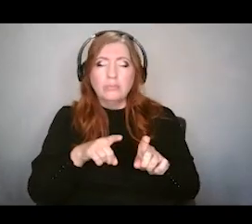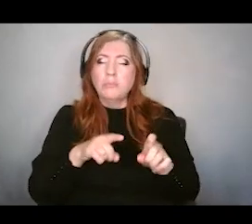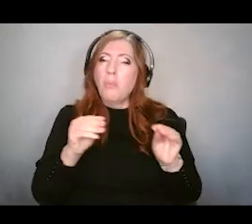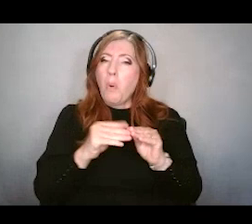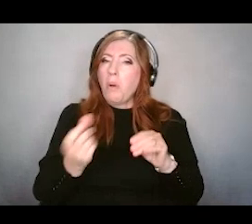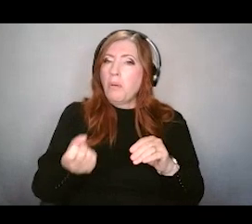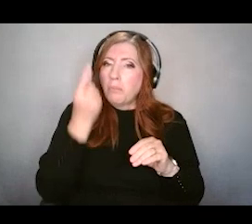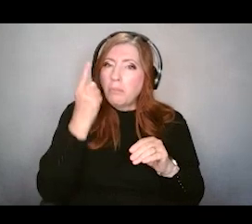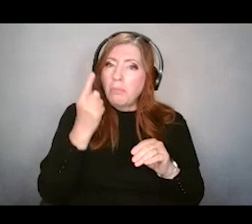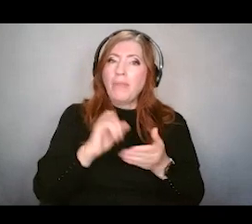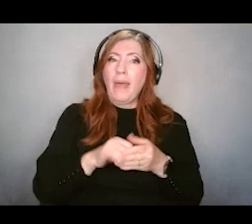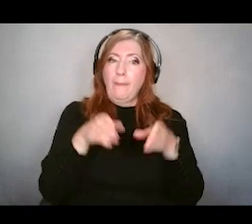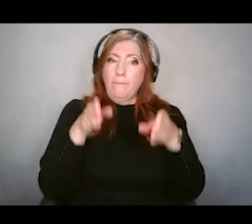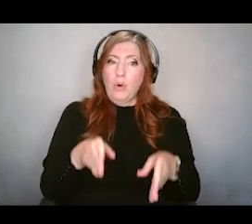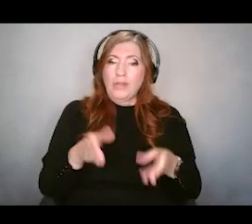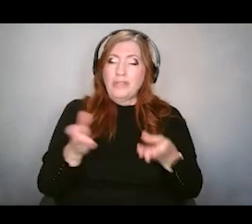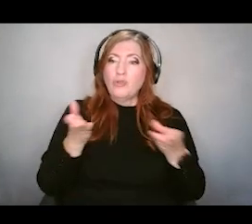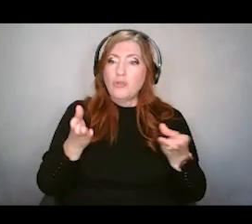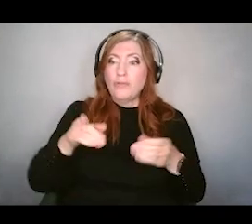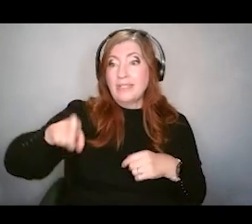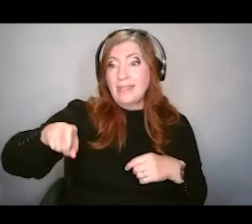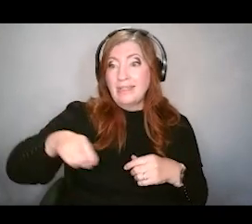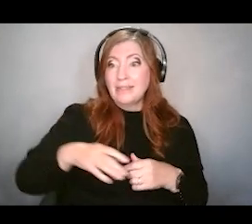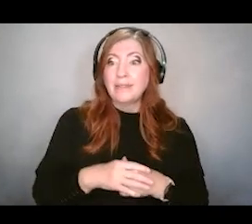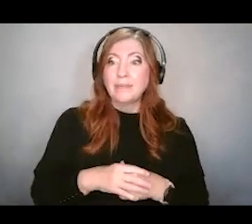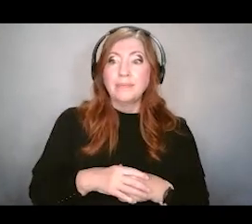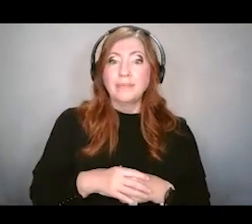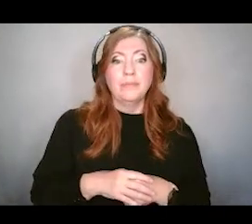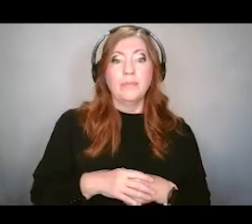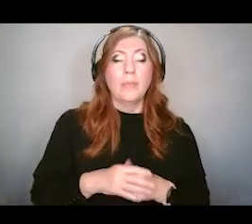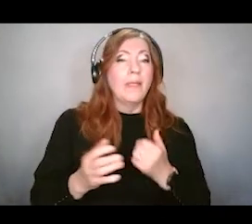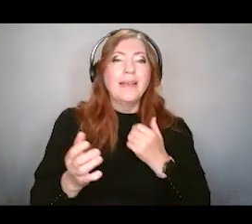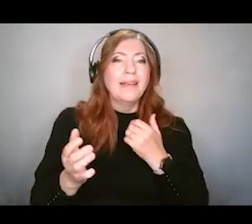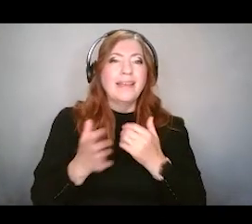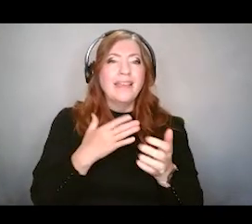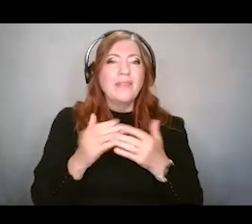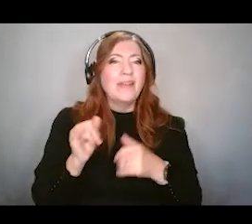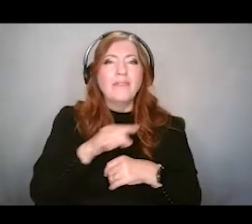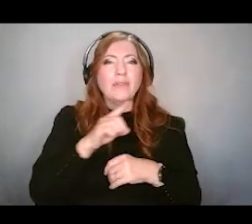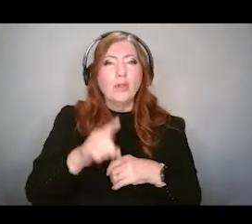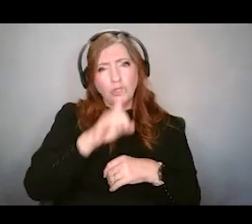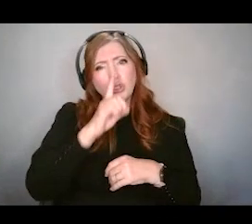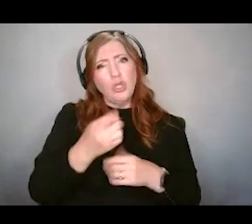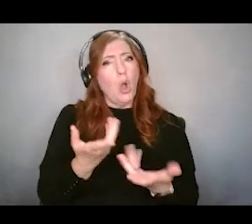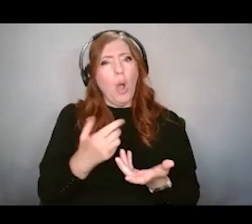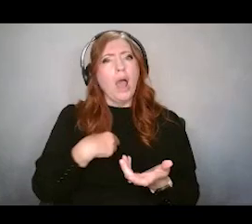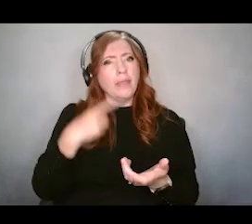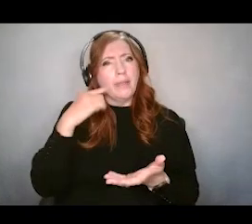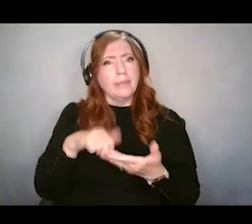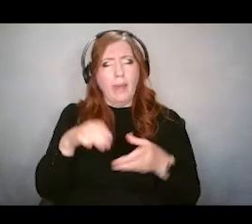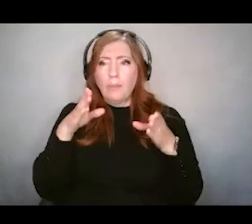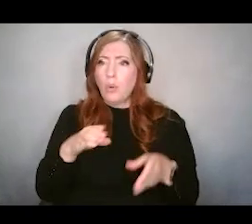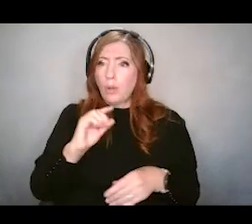understanding of the individual’s service needs. Even if you’re pretty sure someone qualifies,